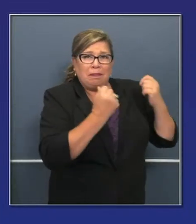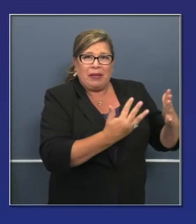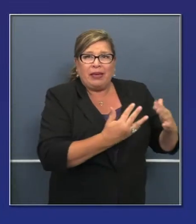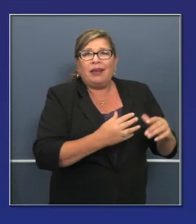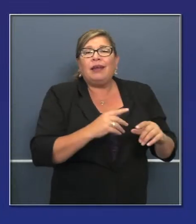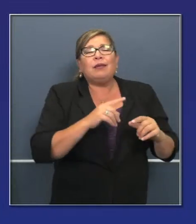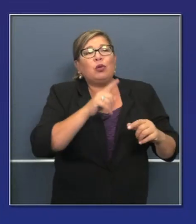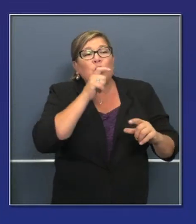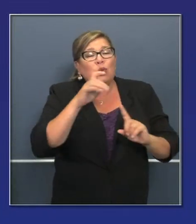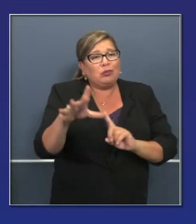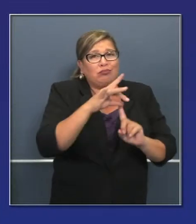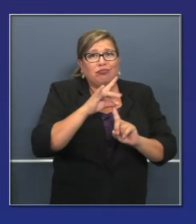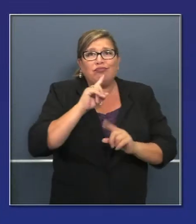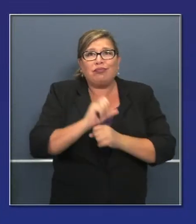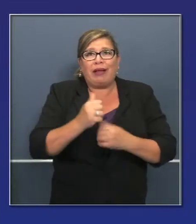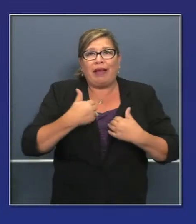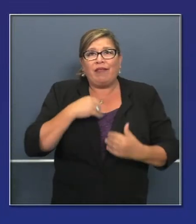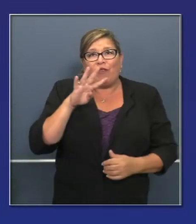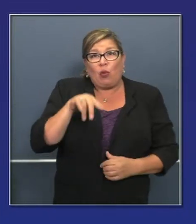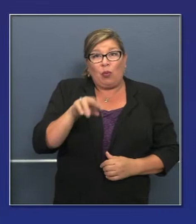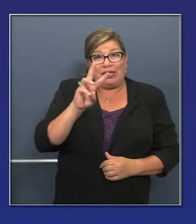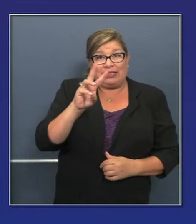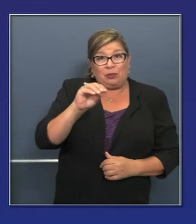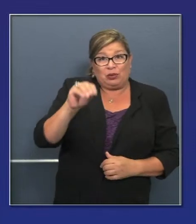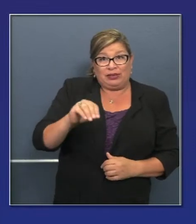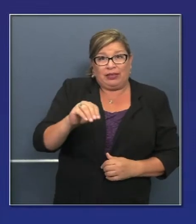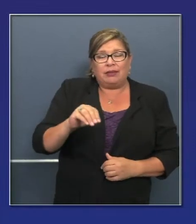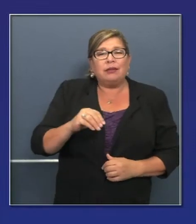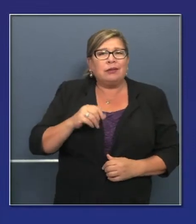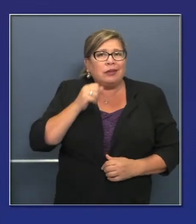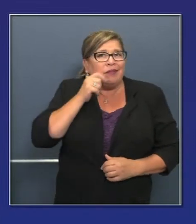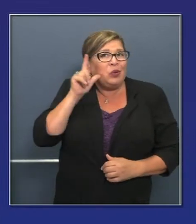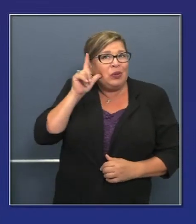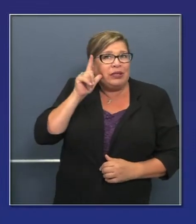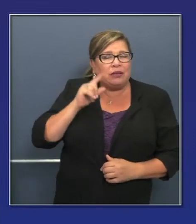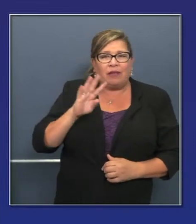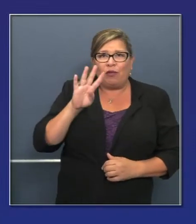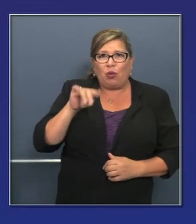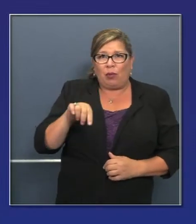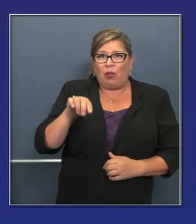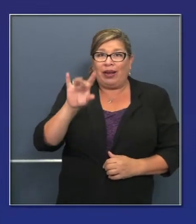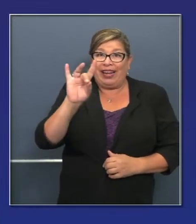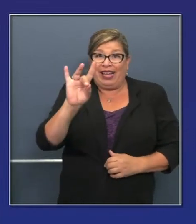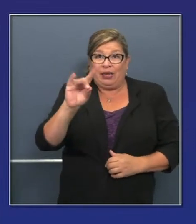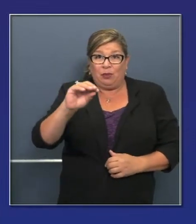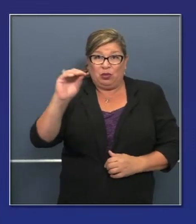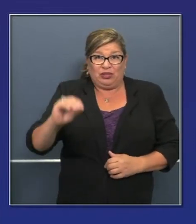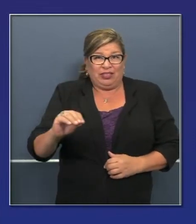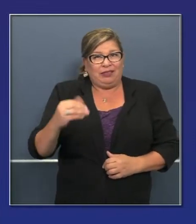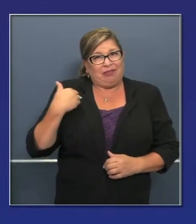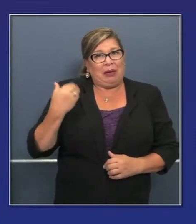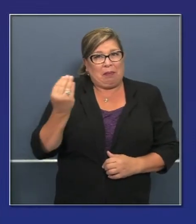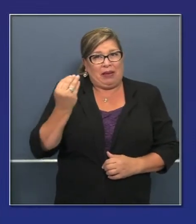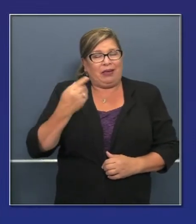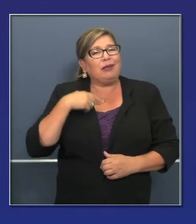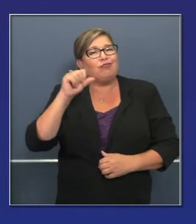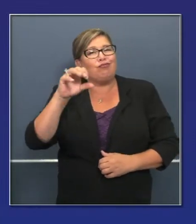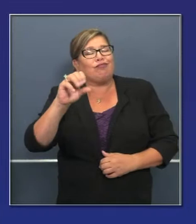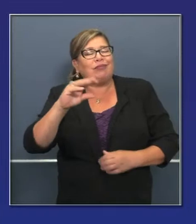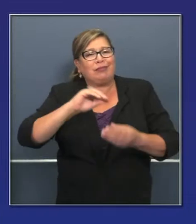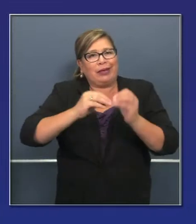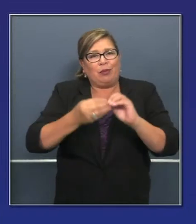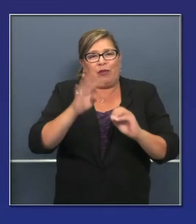few weeks ago just a couple days ago at 4.8% when I presented on Monday you can see that increased